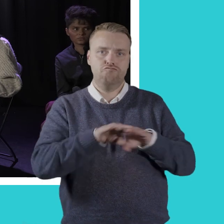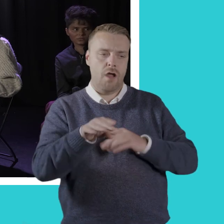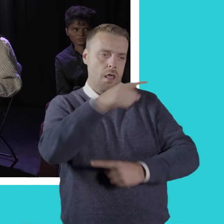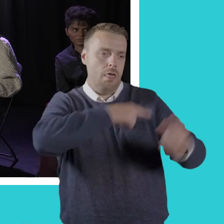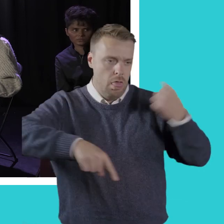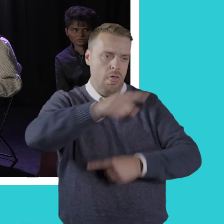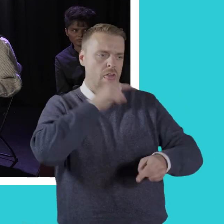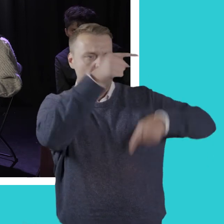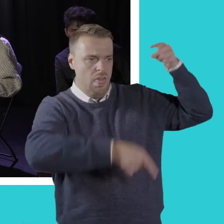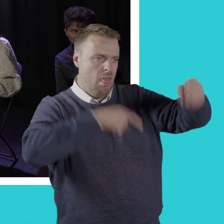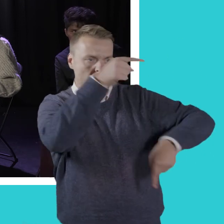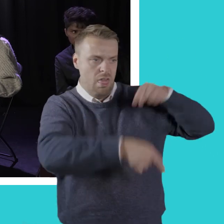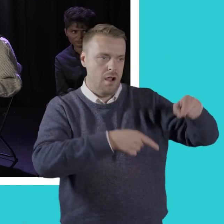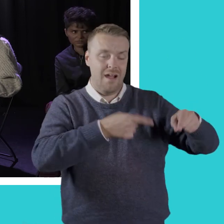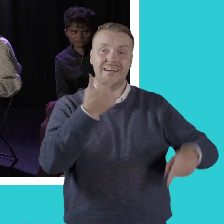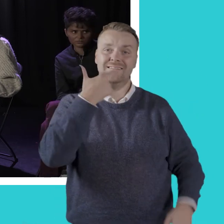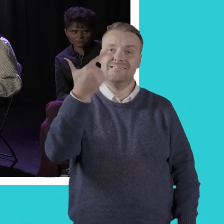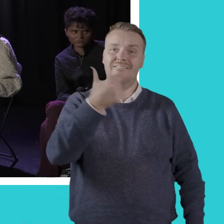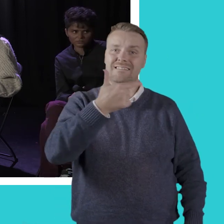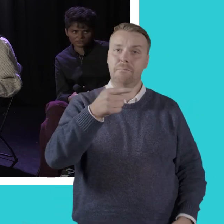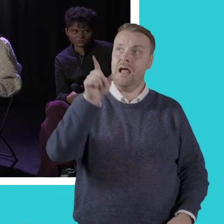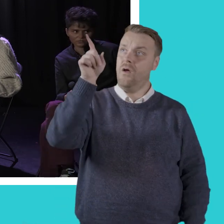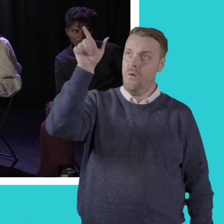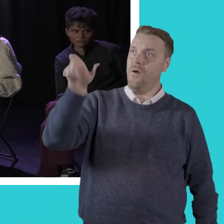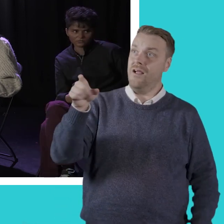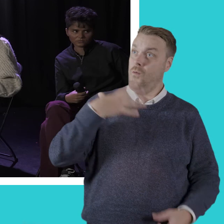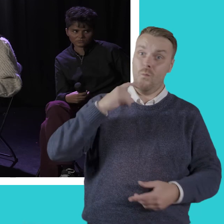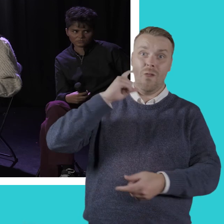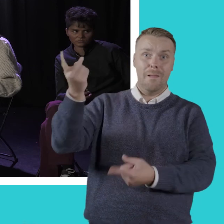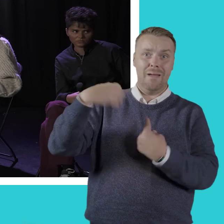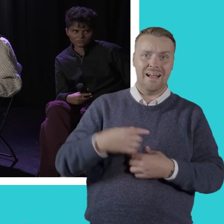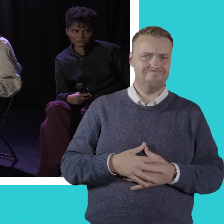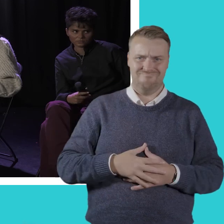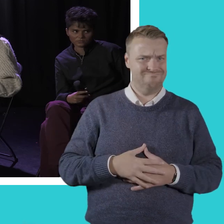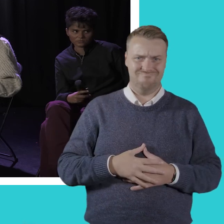the 17 pound person is not going to ever want to give up that 17 pounds and the one with two